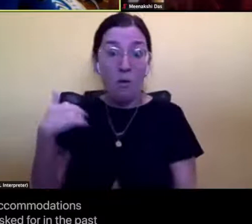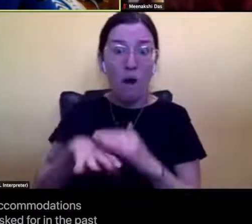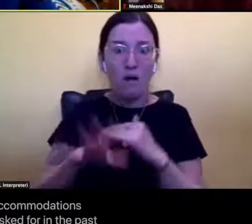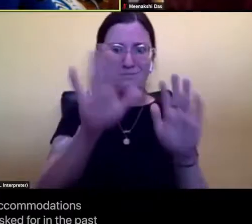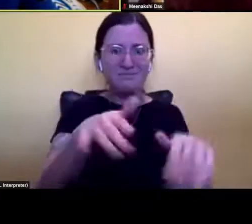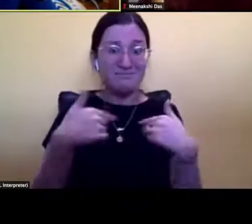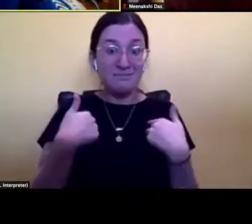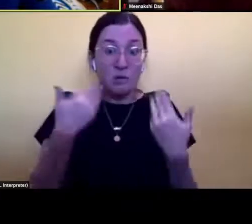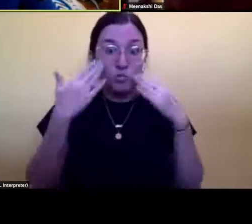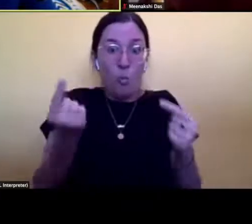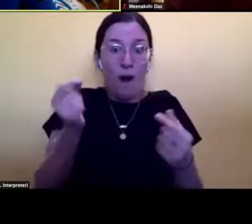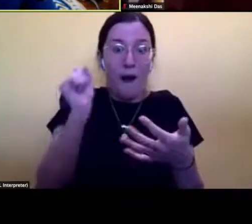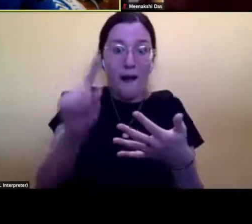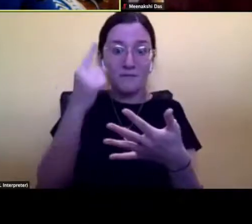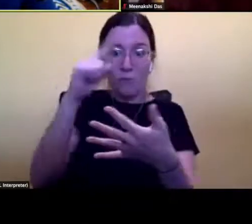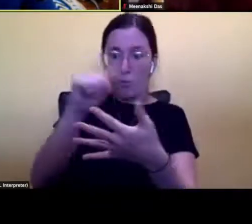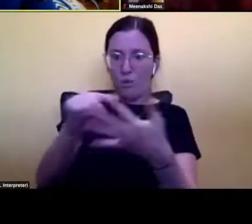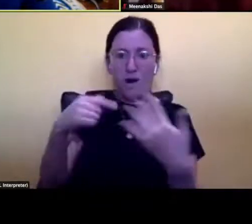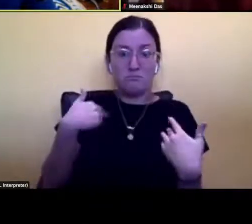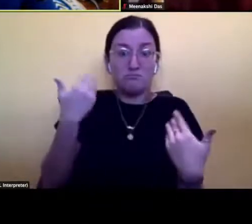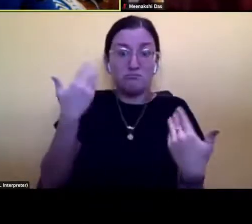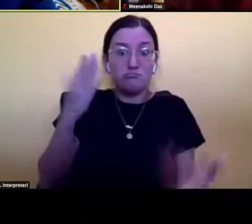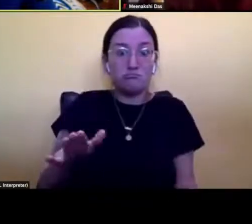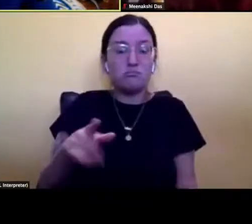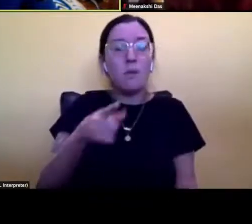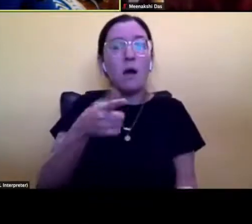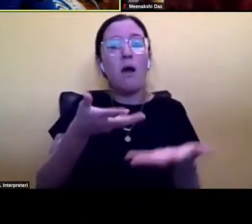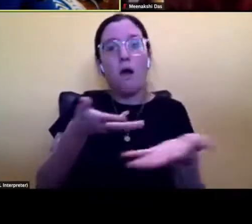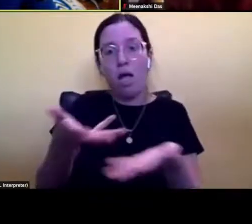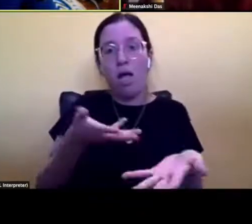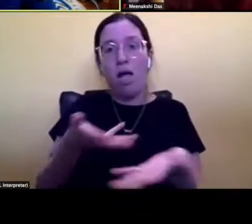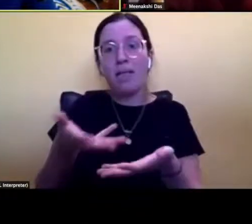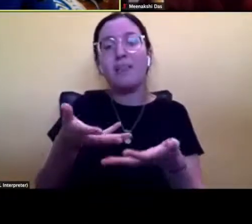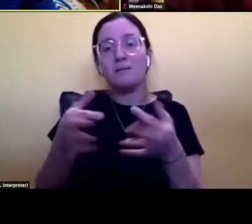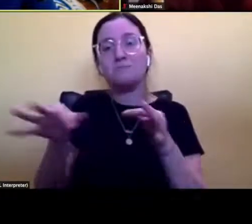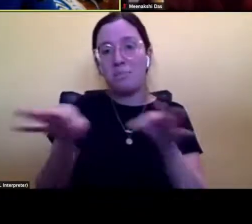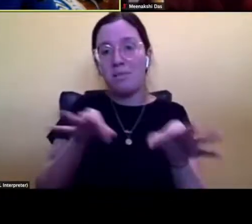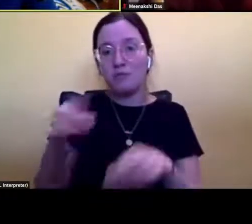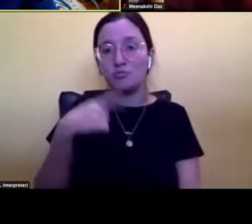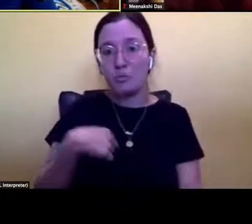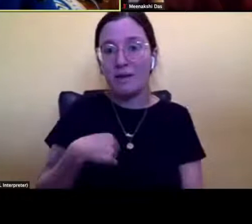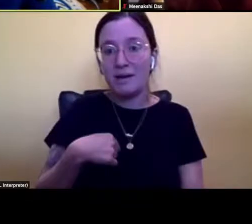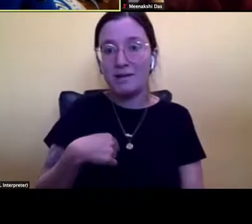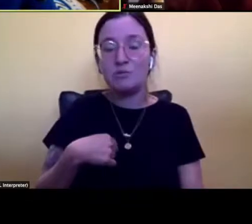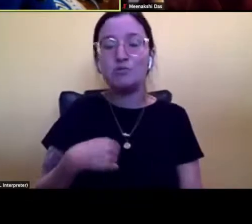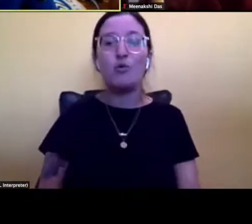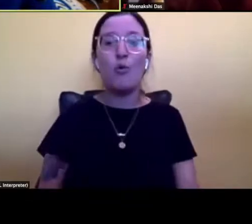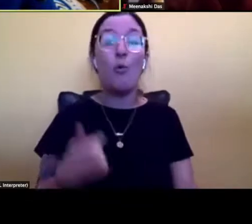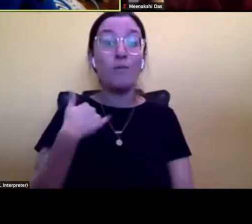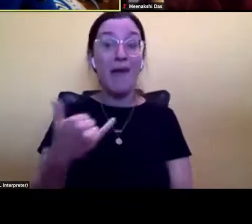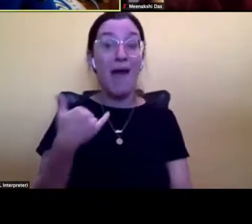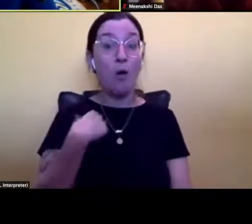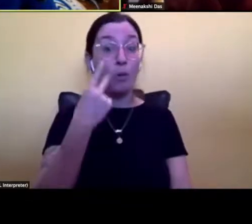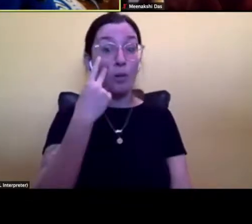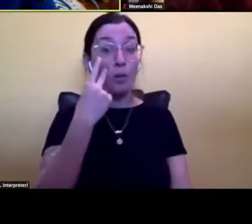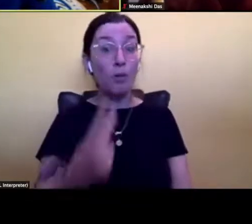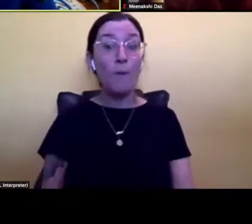Thinking back now it would been wonderful to have this knowledge beforehand because I think I would